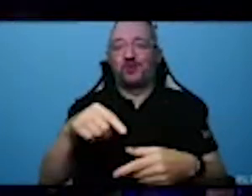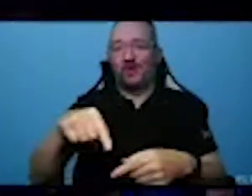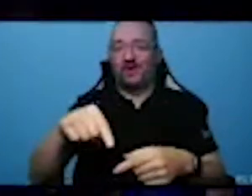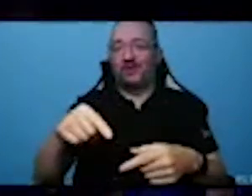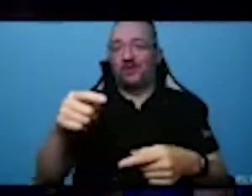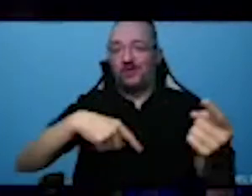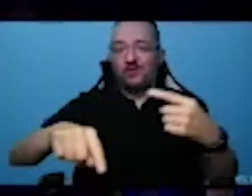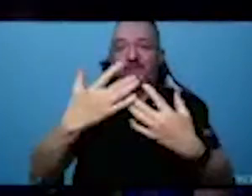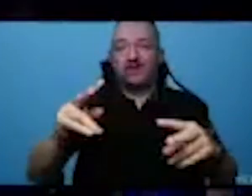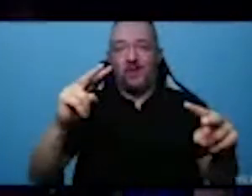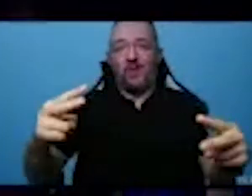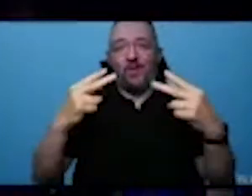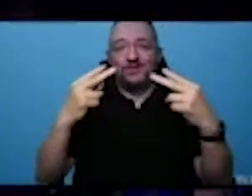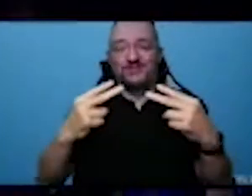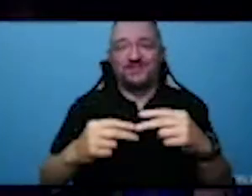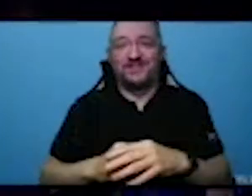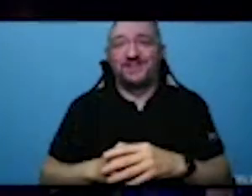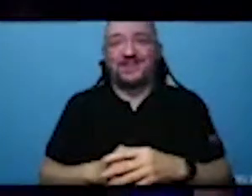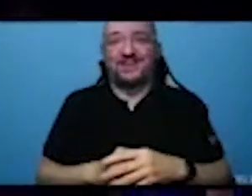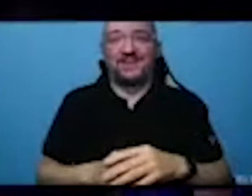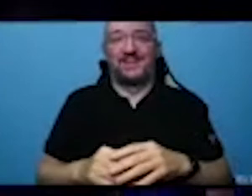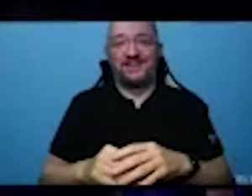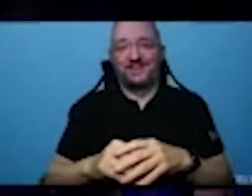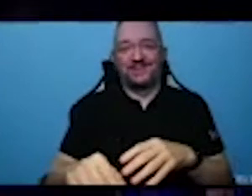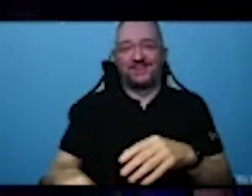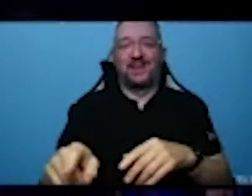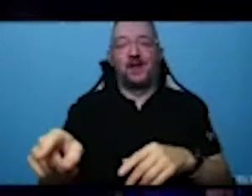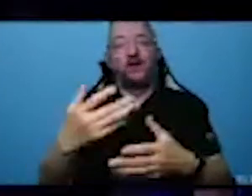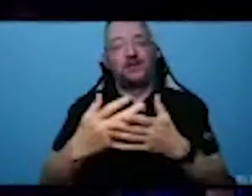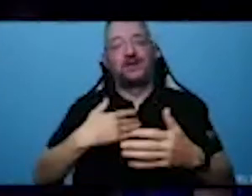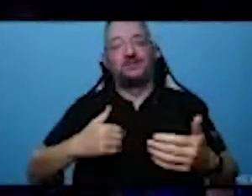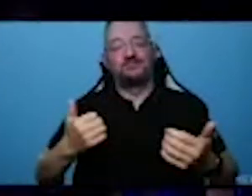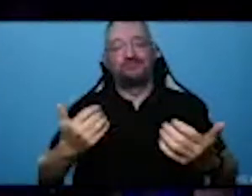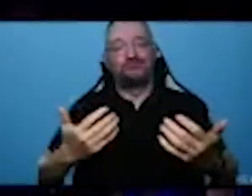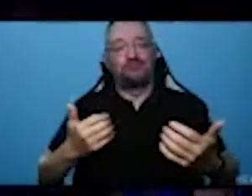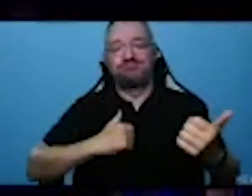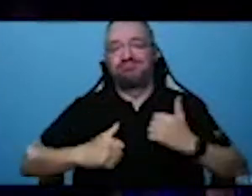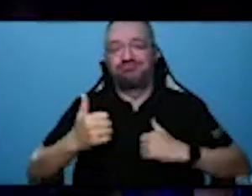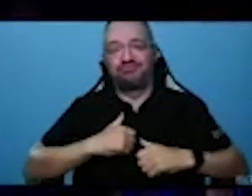I have to say it's been a real privilege to be part of this Commission, and not just because of the work that